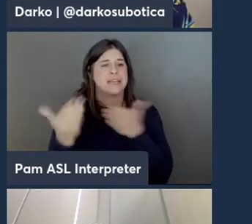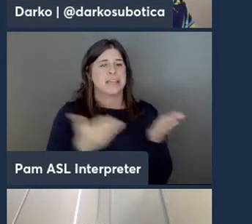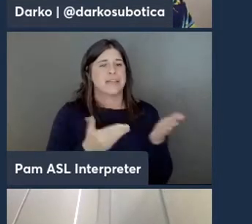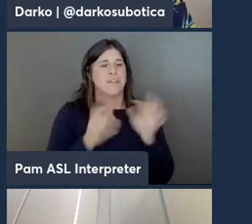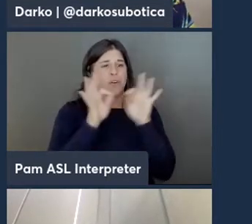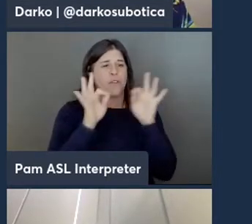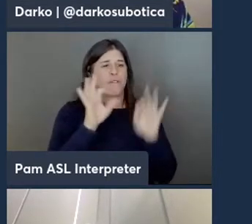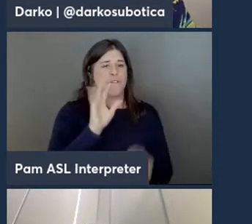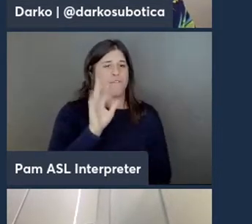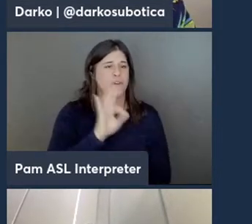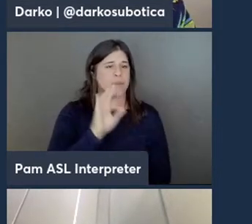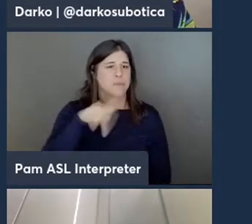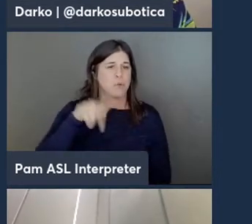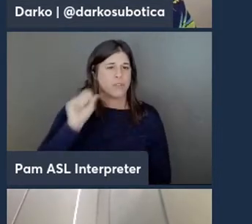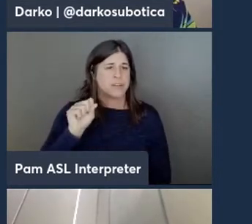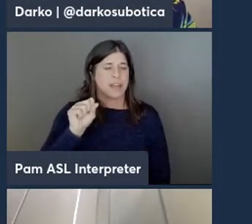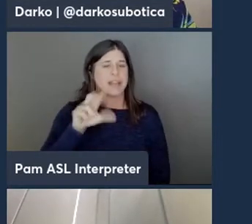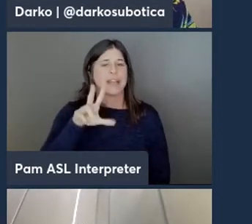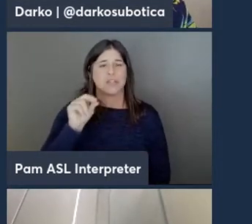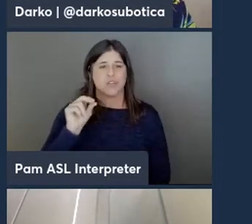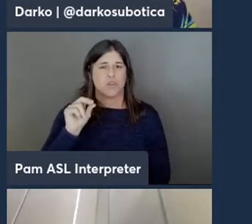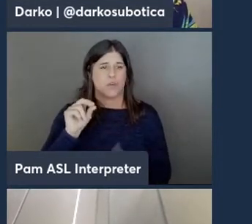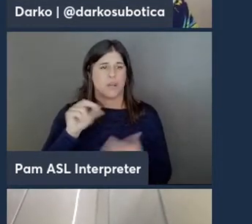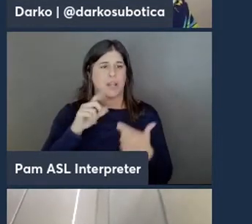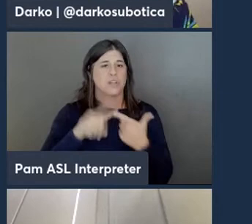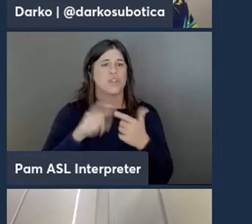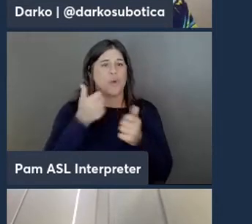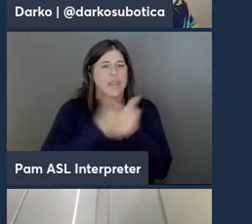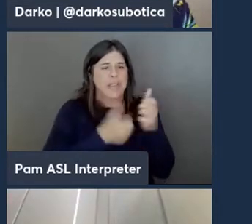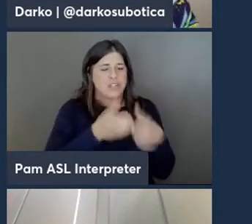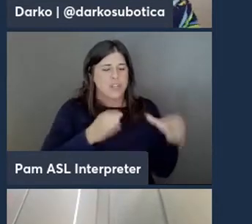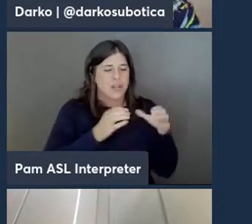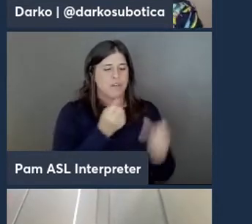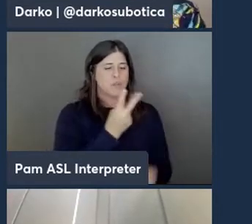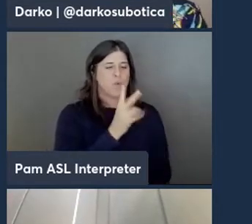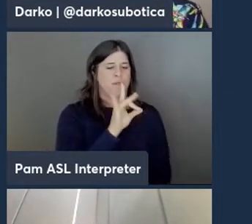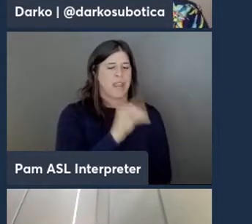Each container is 1280 by 720 at 30 frames per second.